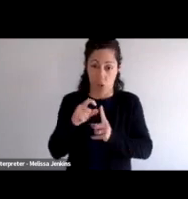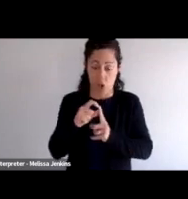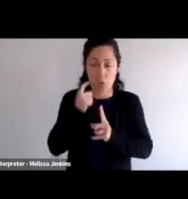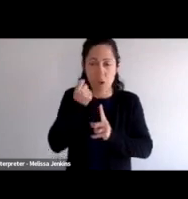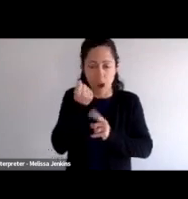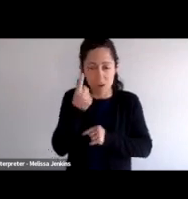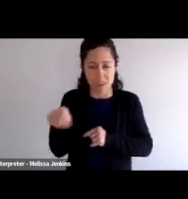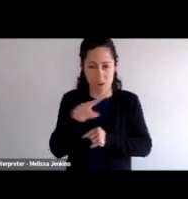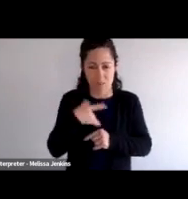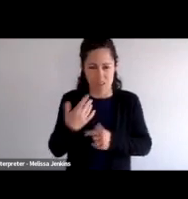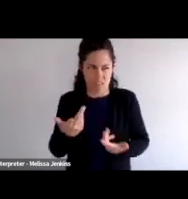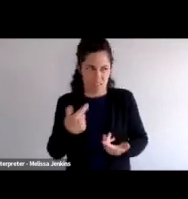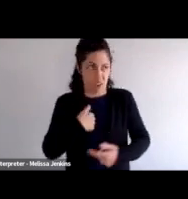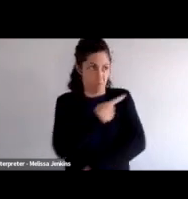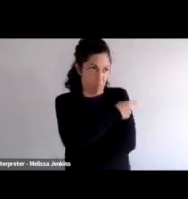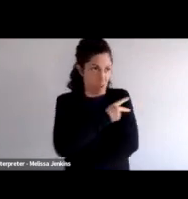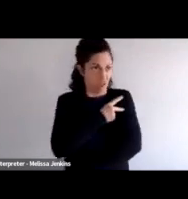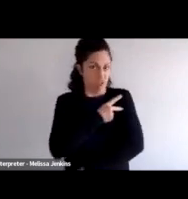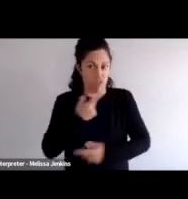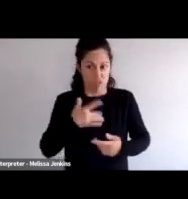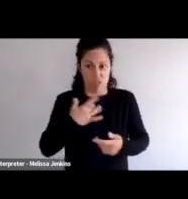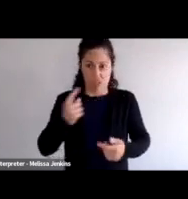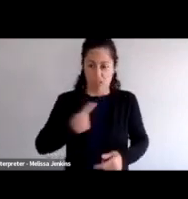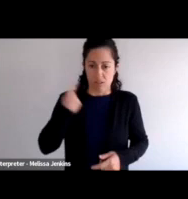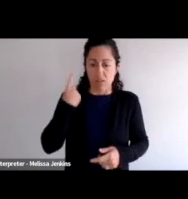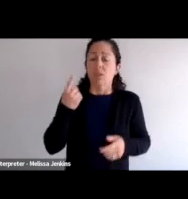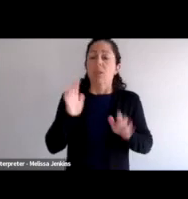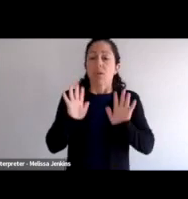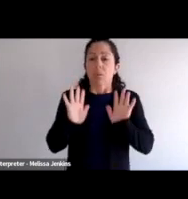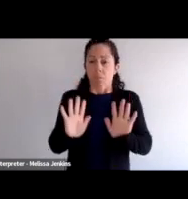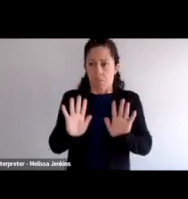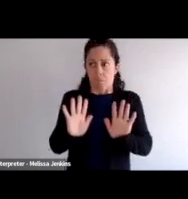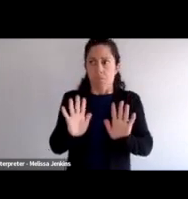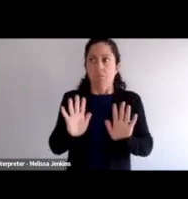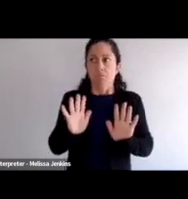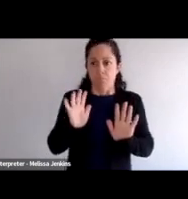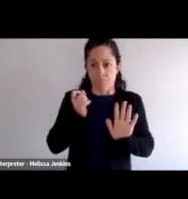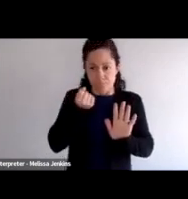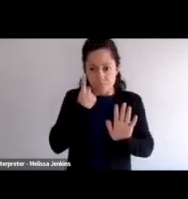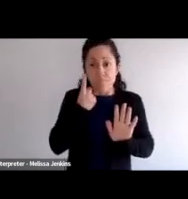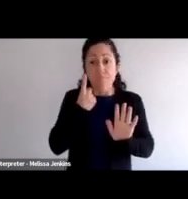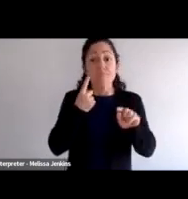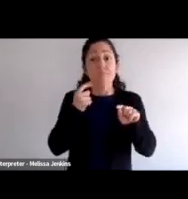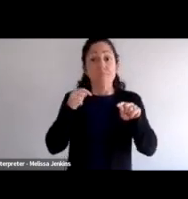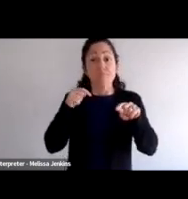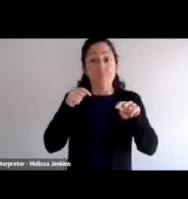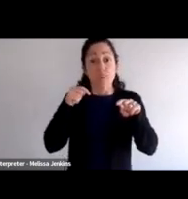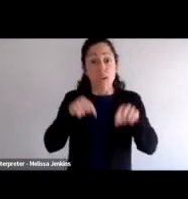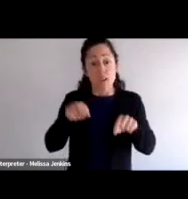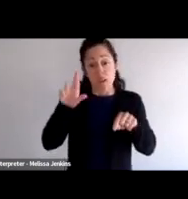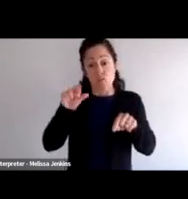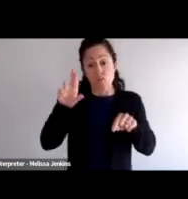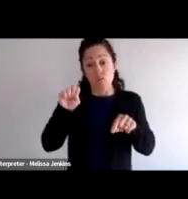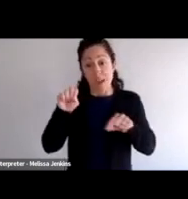because we are serving all rare diseases and many have caregivers of adults and they are